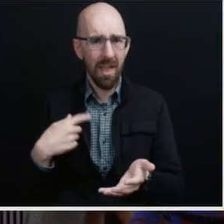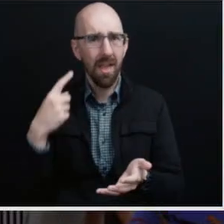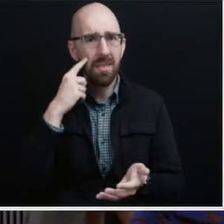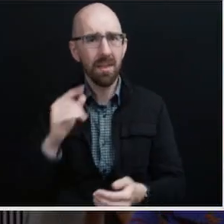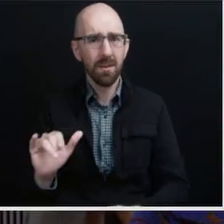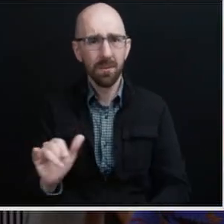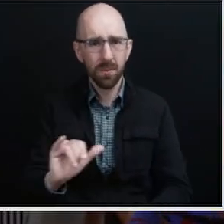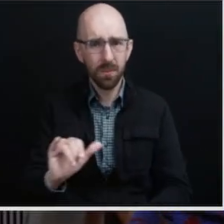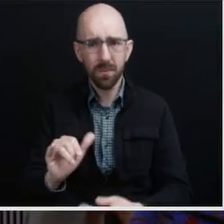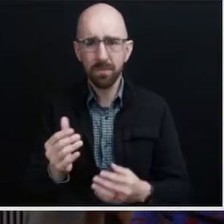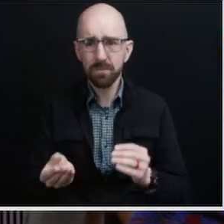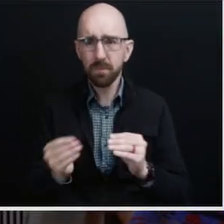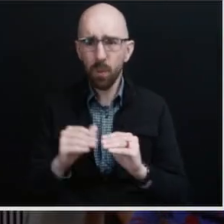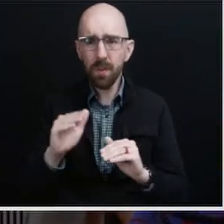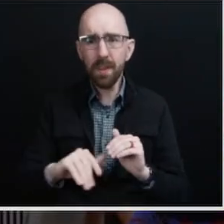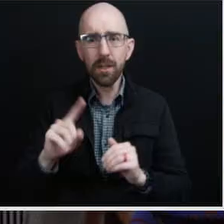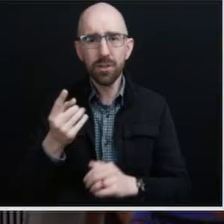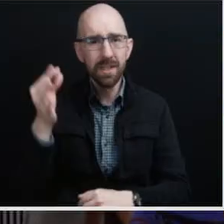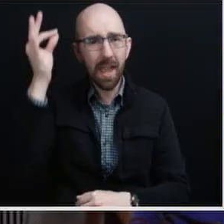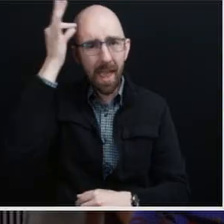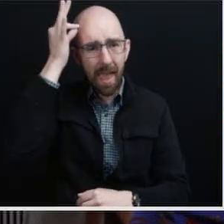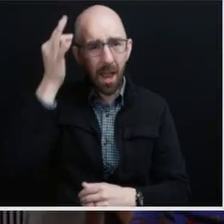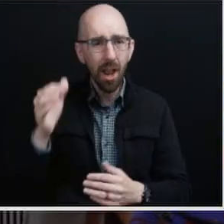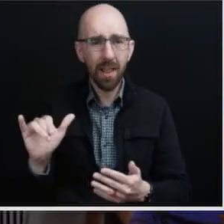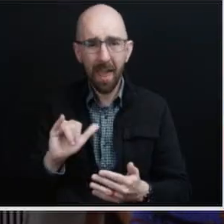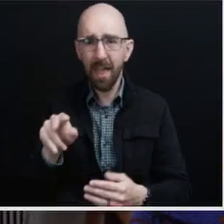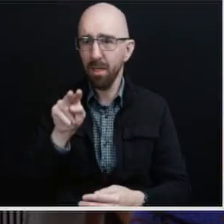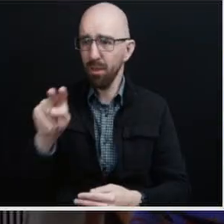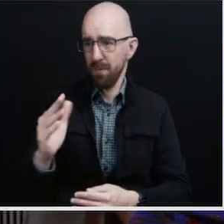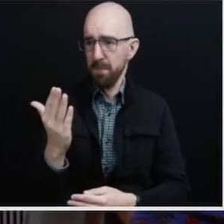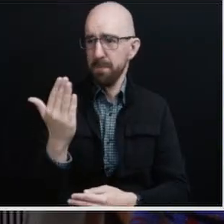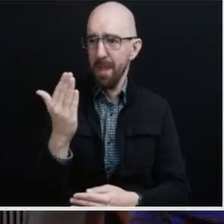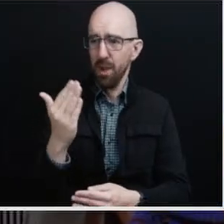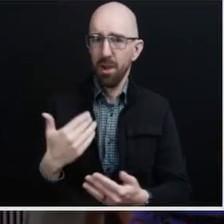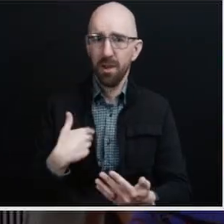more than just hair, right? Like it represent you look in the mirror and like you look sick or you